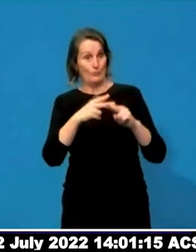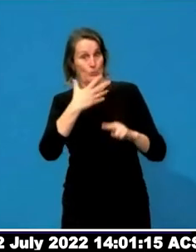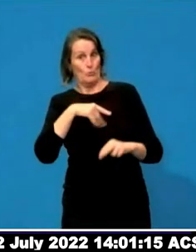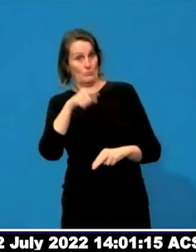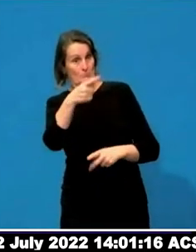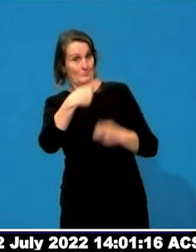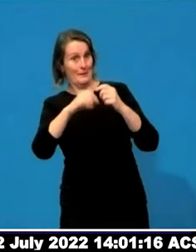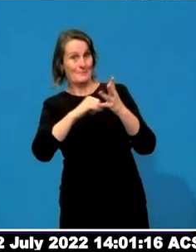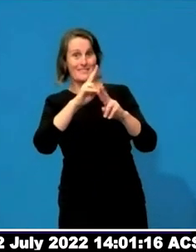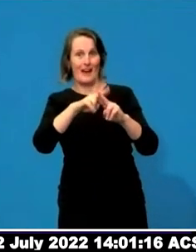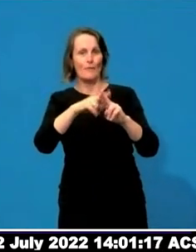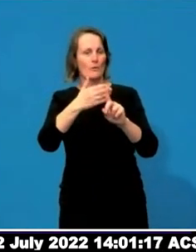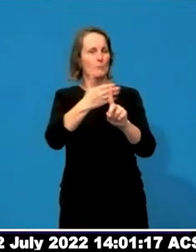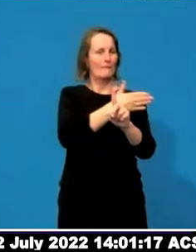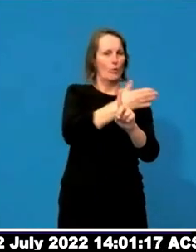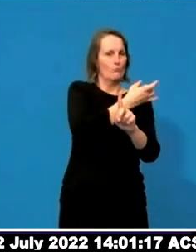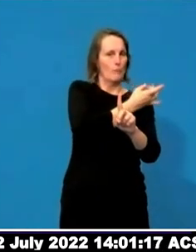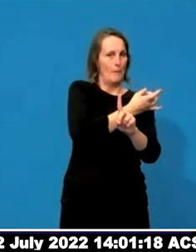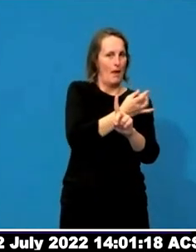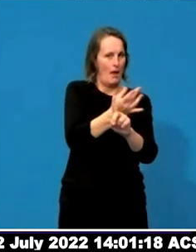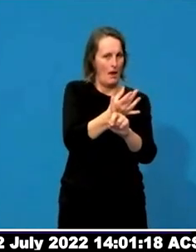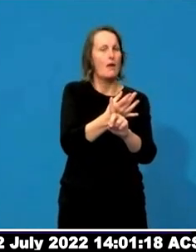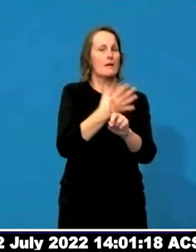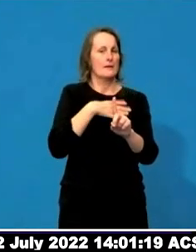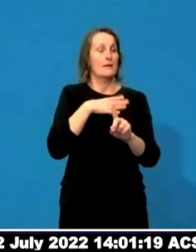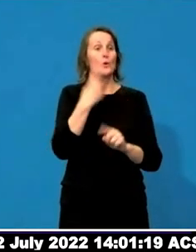The - we think that new workers out on the Lands